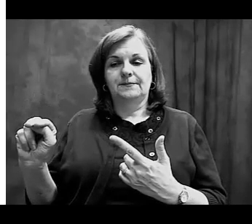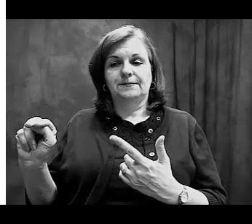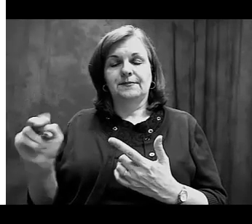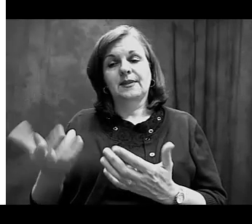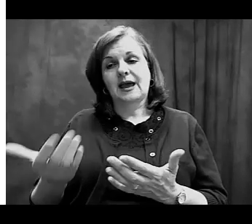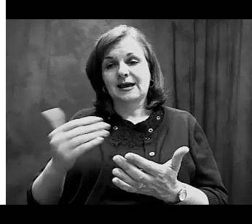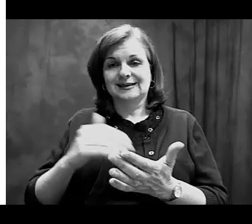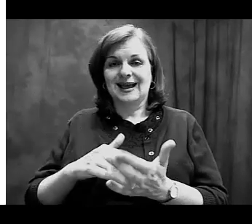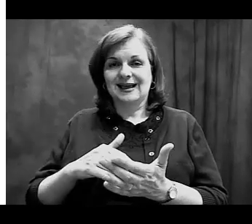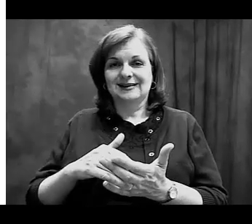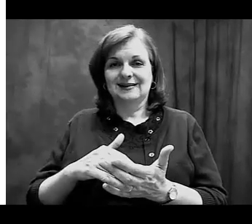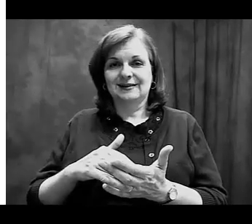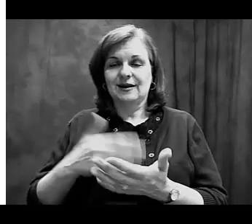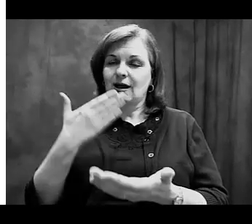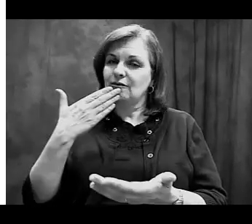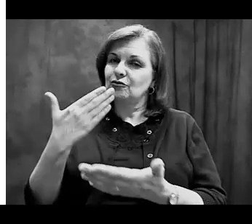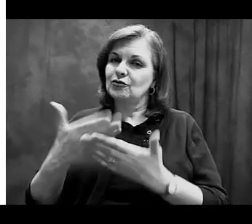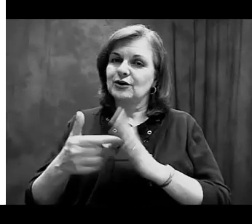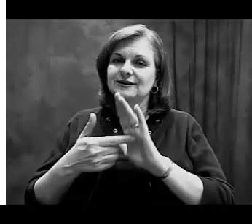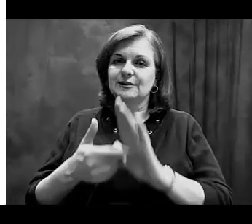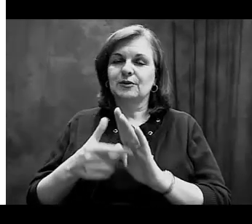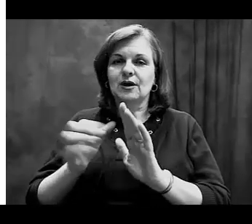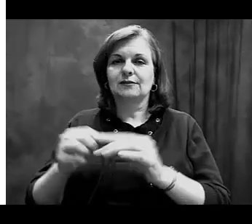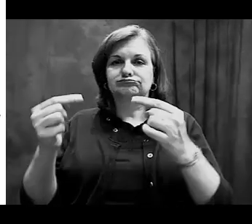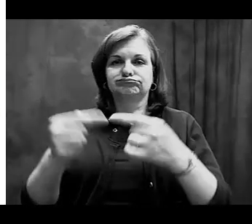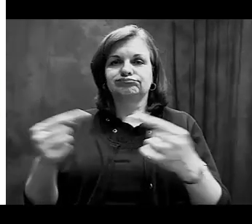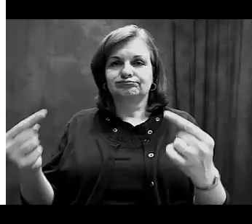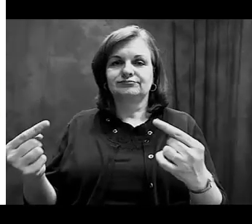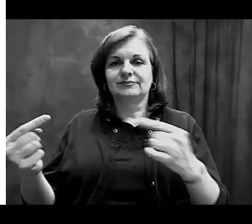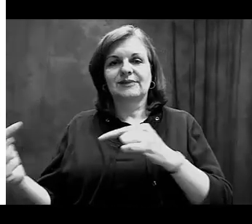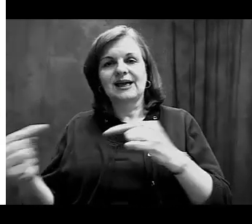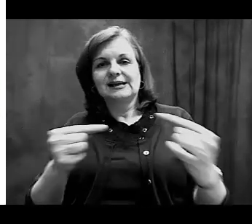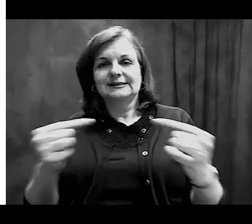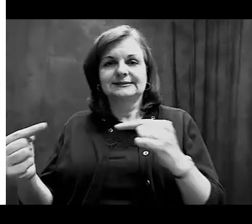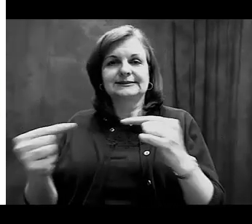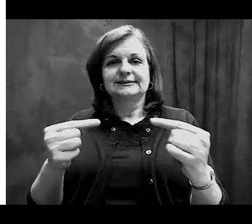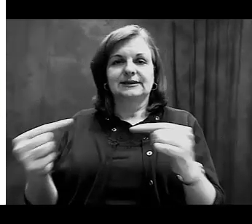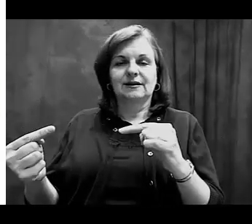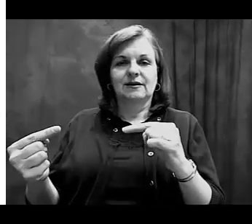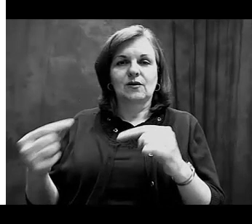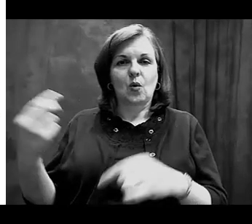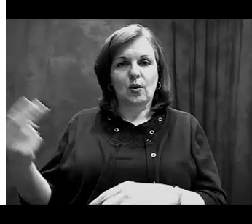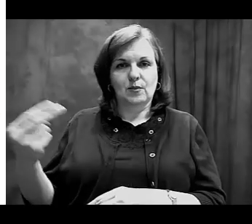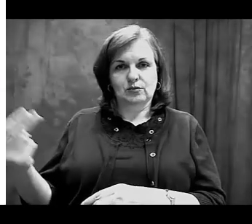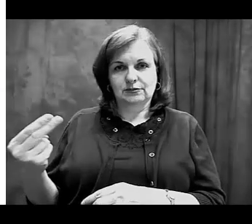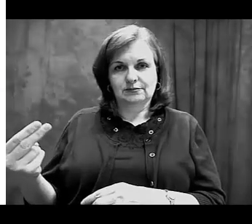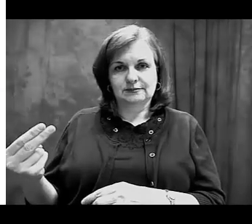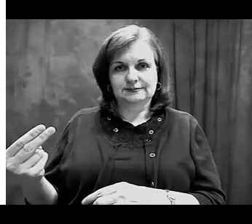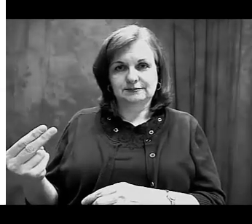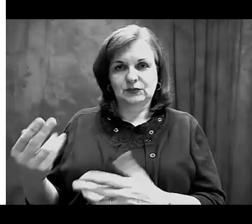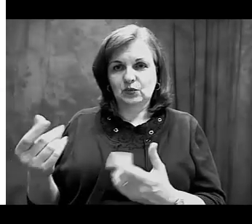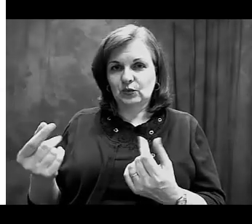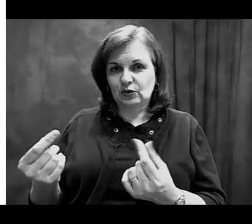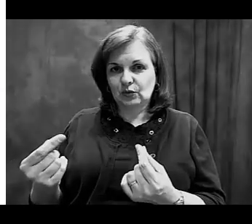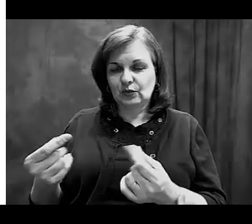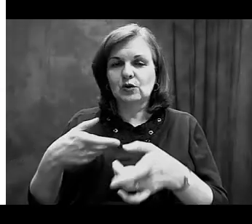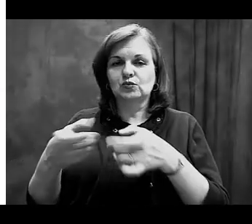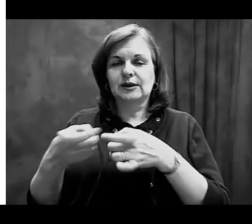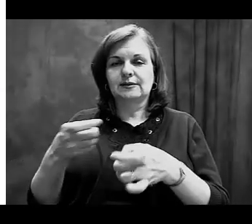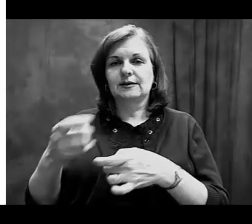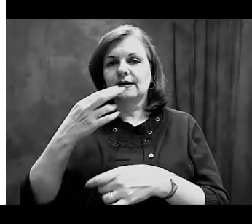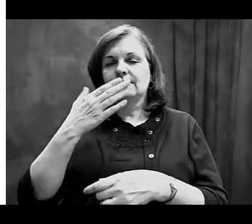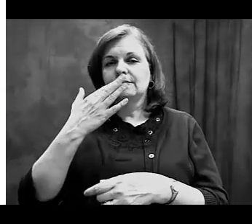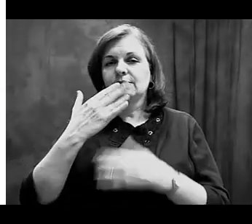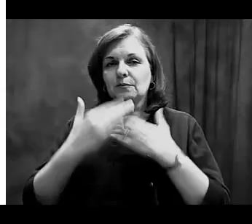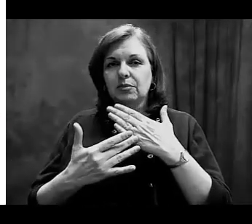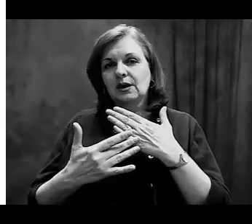again another fabulous example of antagonistic hormones! In this case to regulate